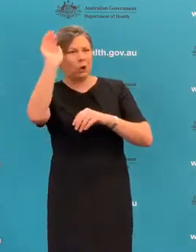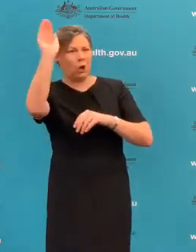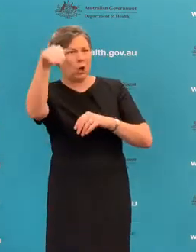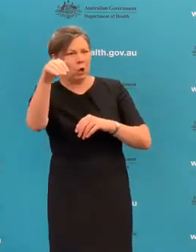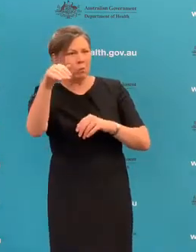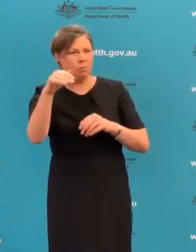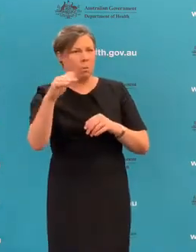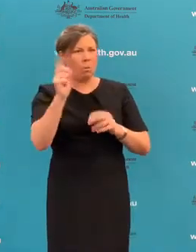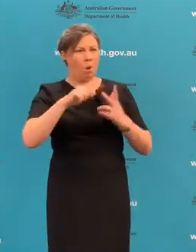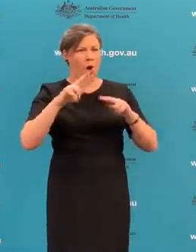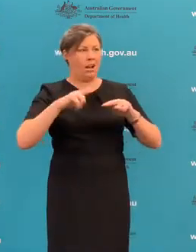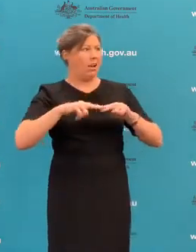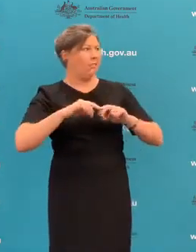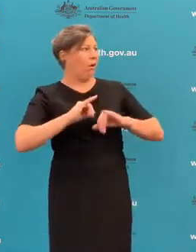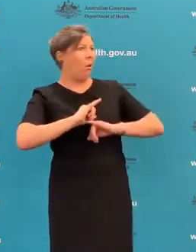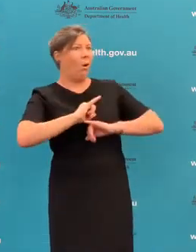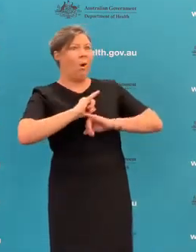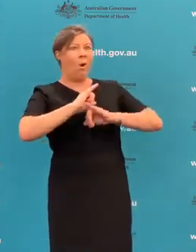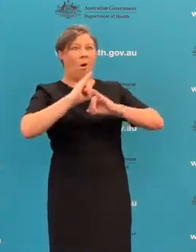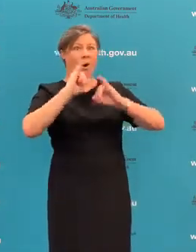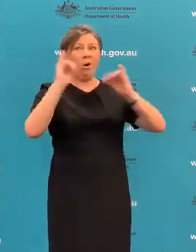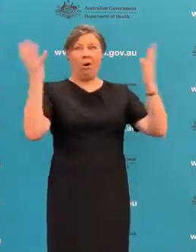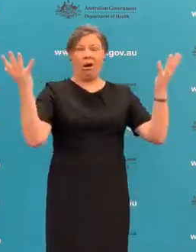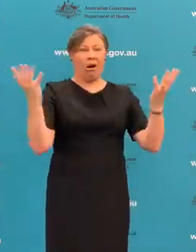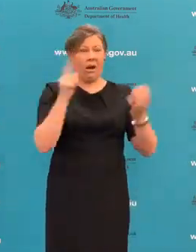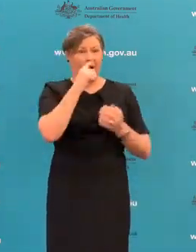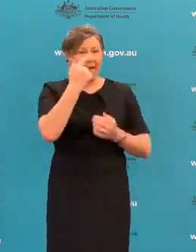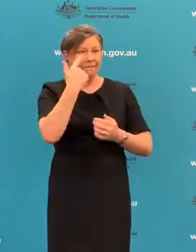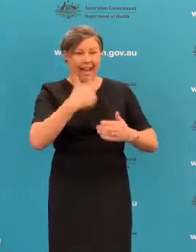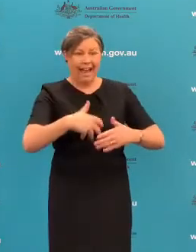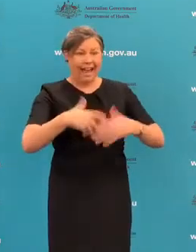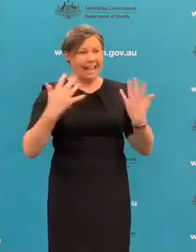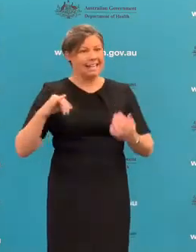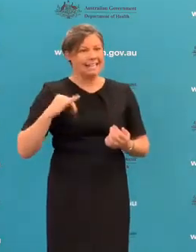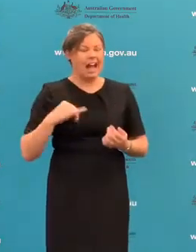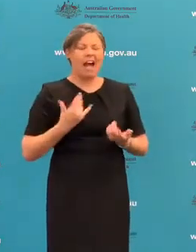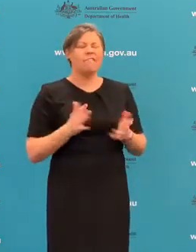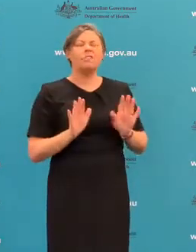surge workforce capacity available and available in each of the states and